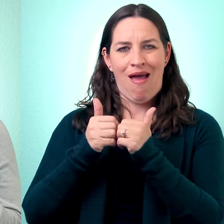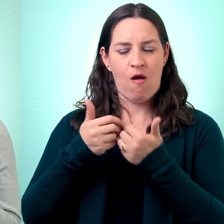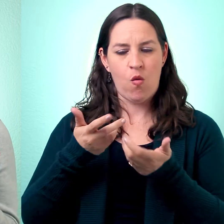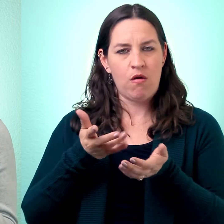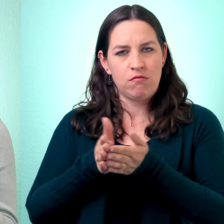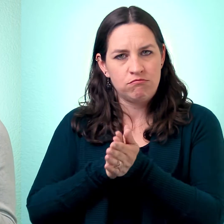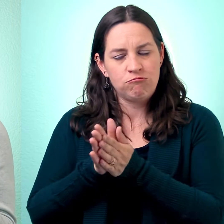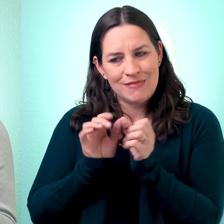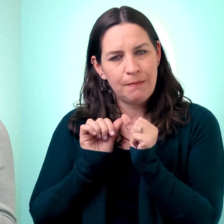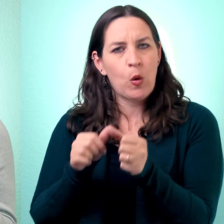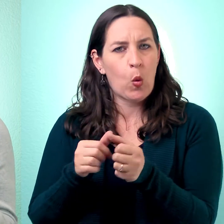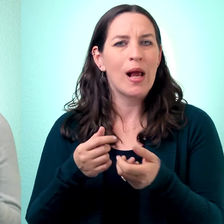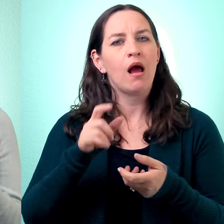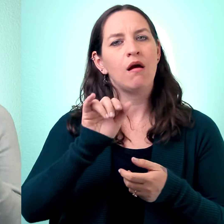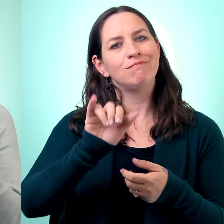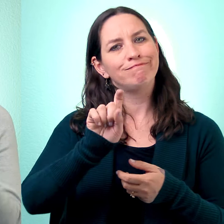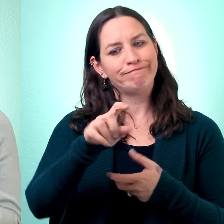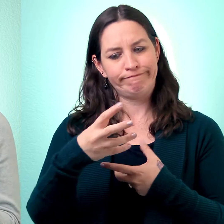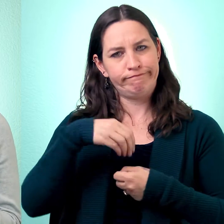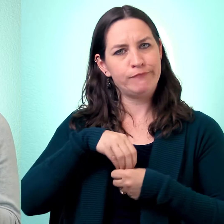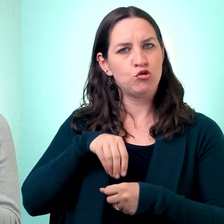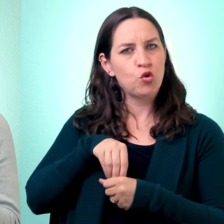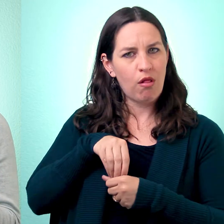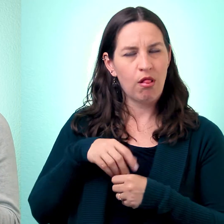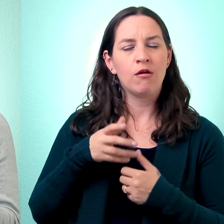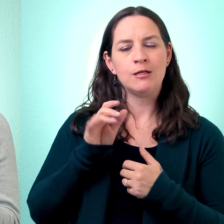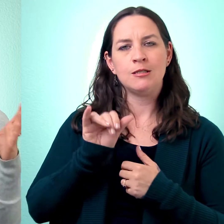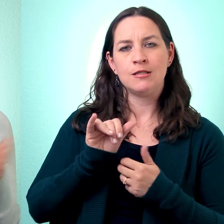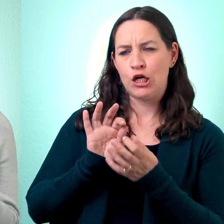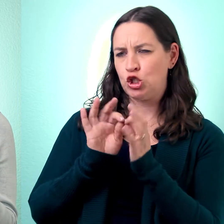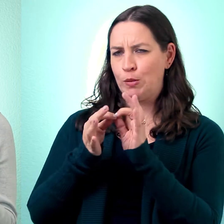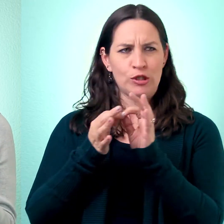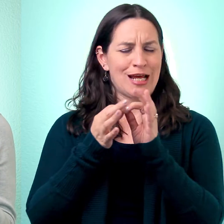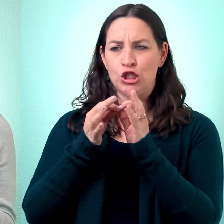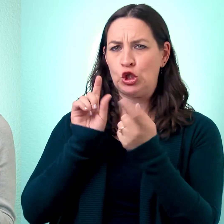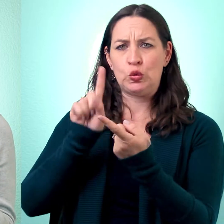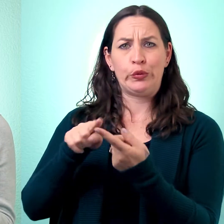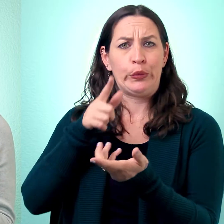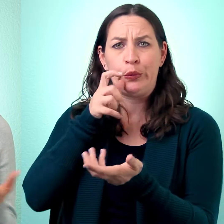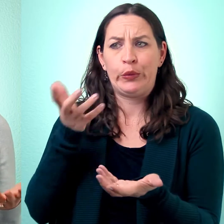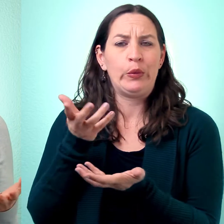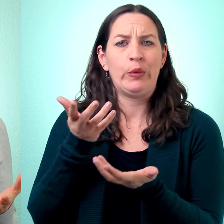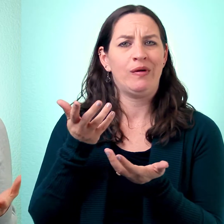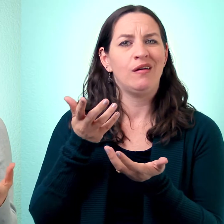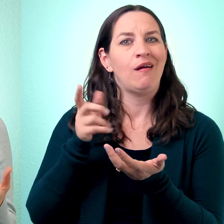encourage ourselves to keep going or to gear our interpretations toward a specific person or topic